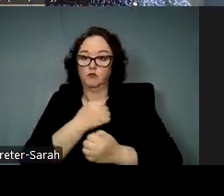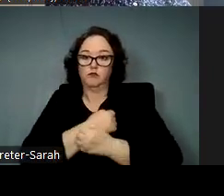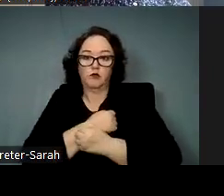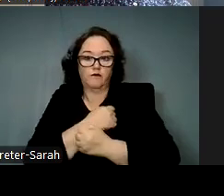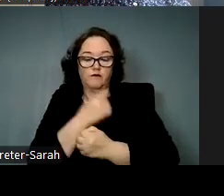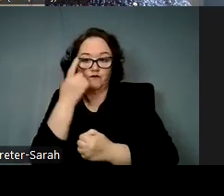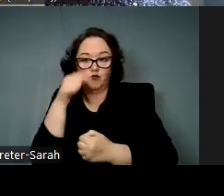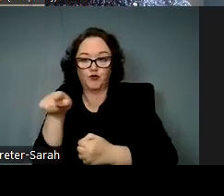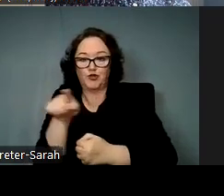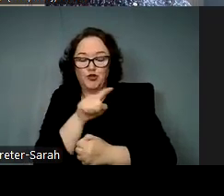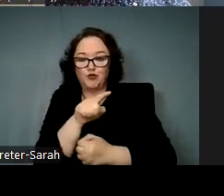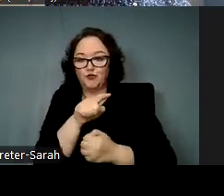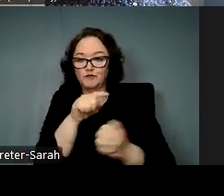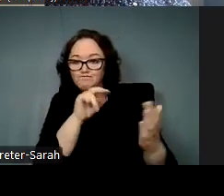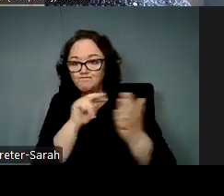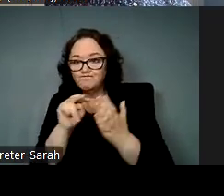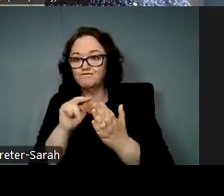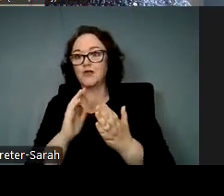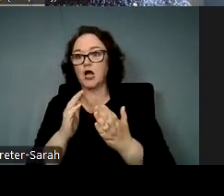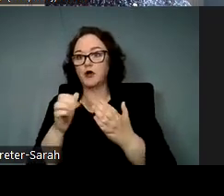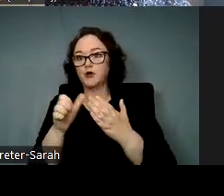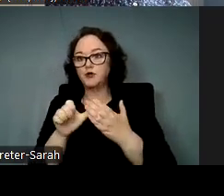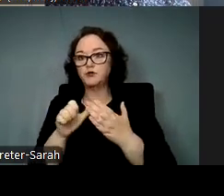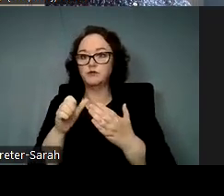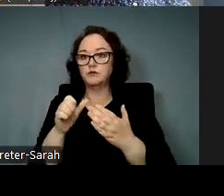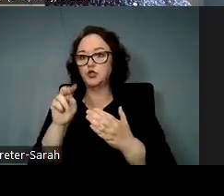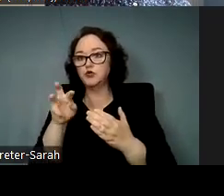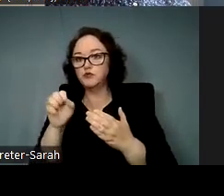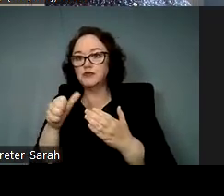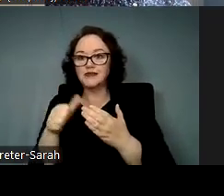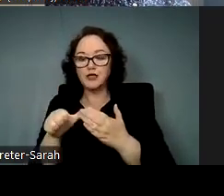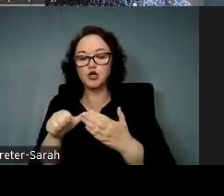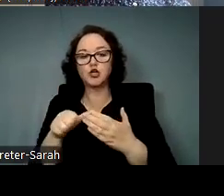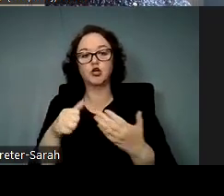newsletters and our YouTube channel and our social media. So